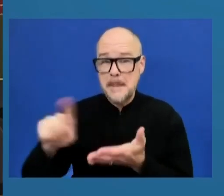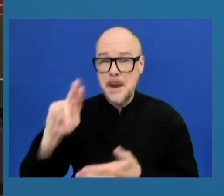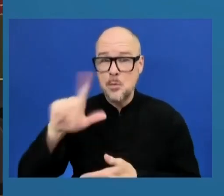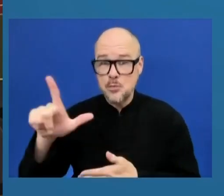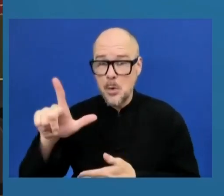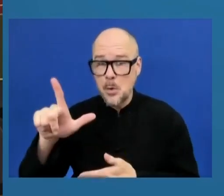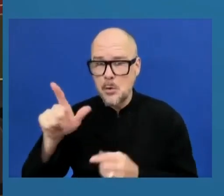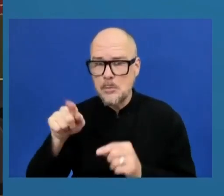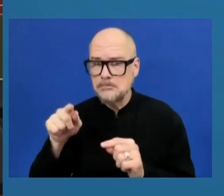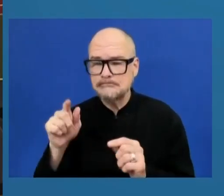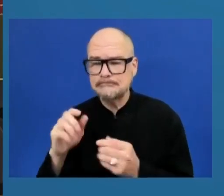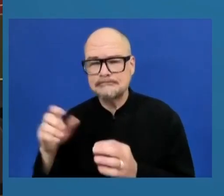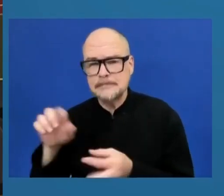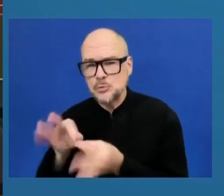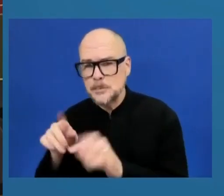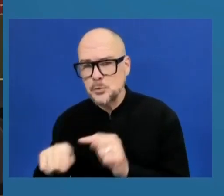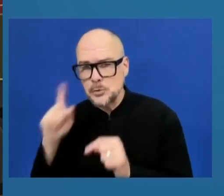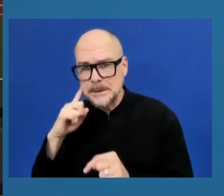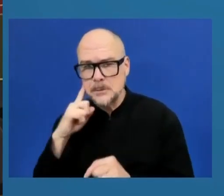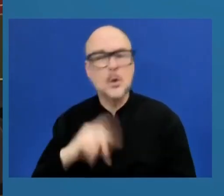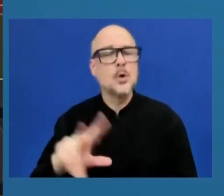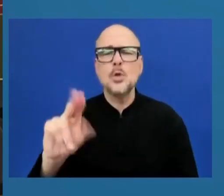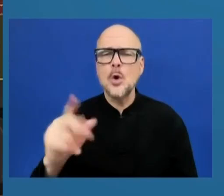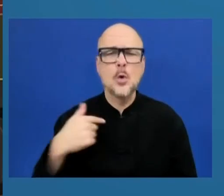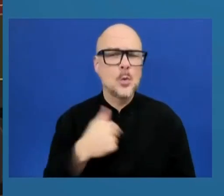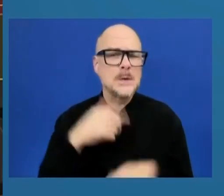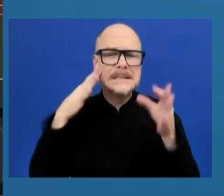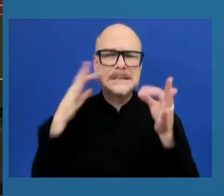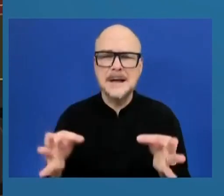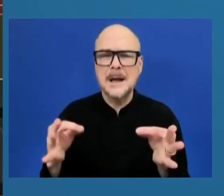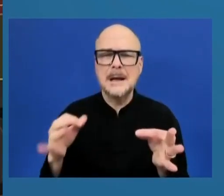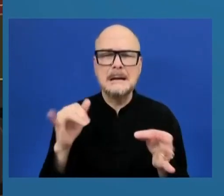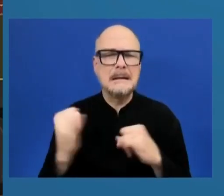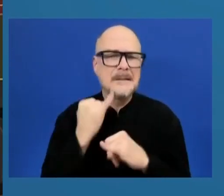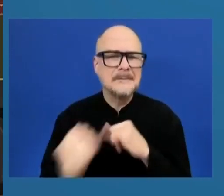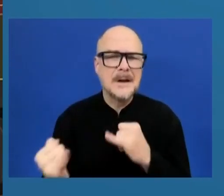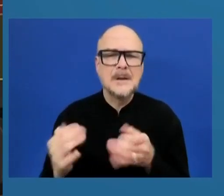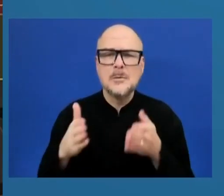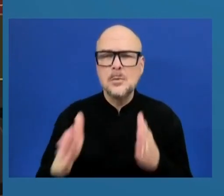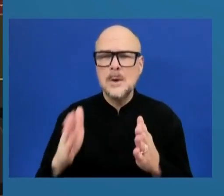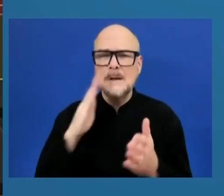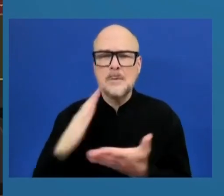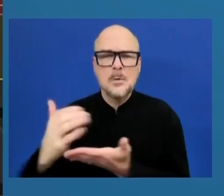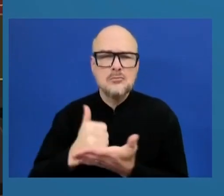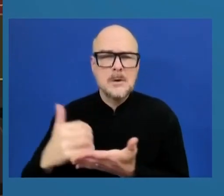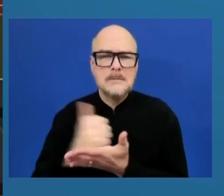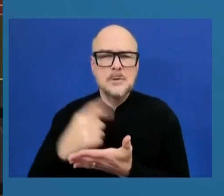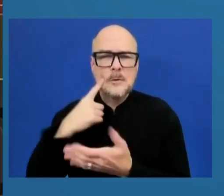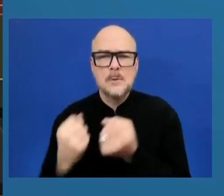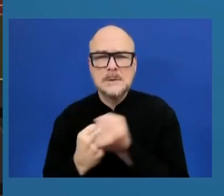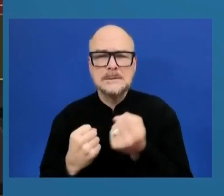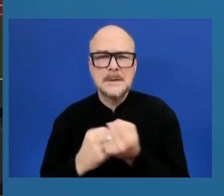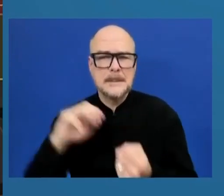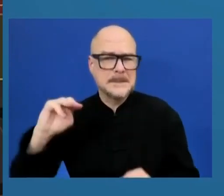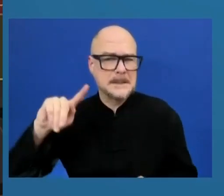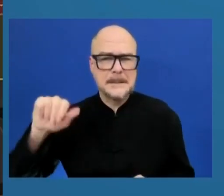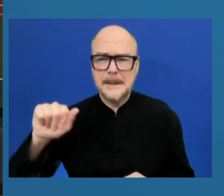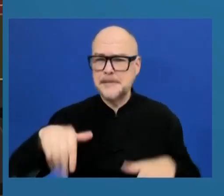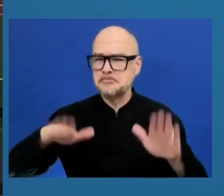we've not decided on the the final way to have the revenues necessary to fund the MTA. I think everyone who lives in the region.